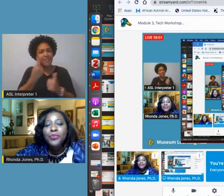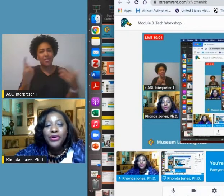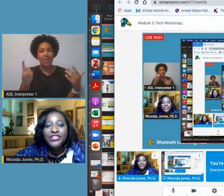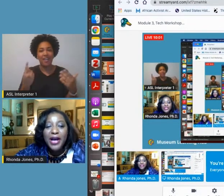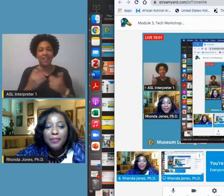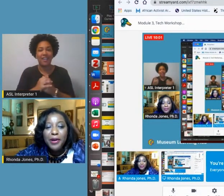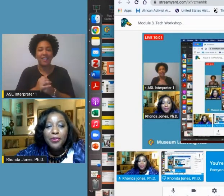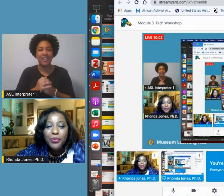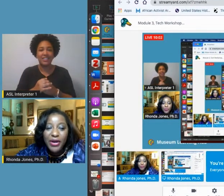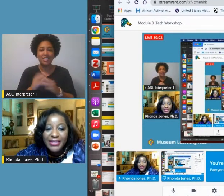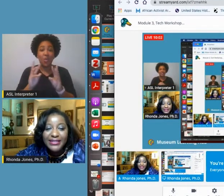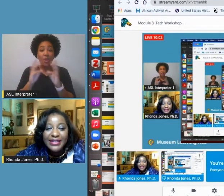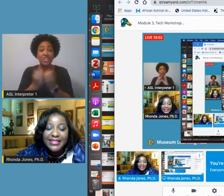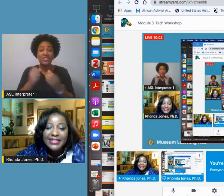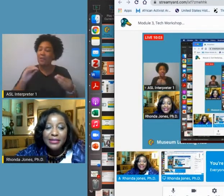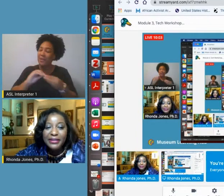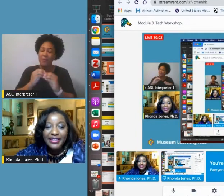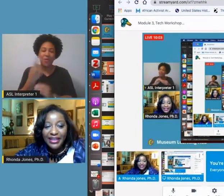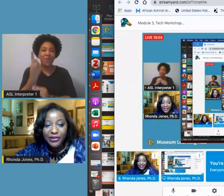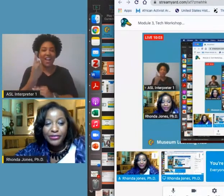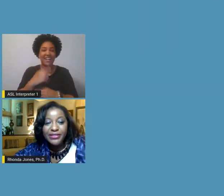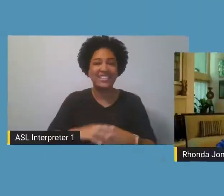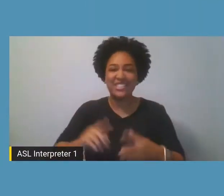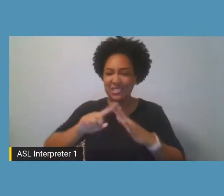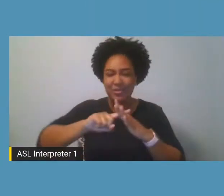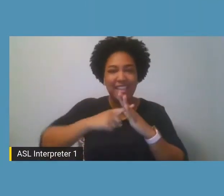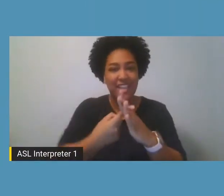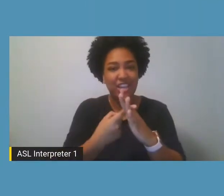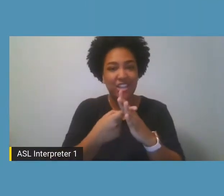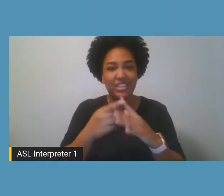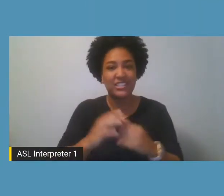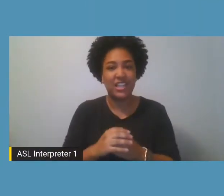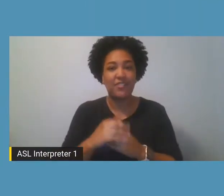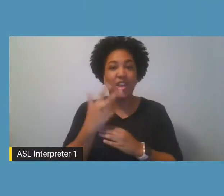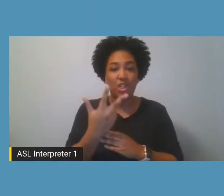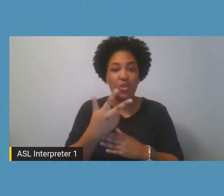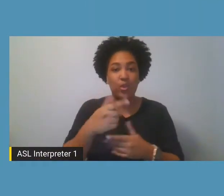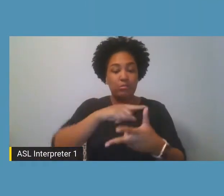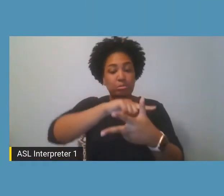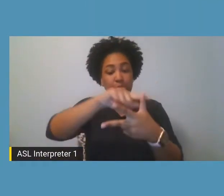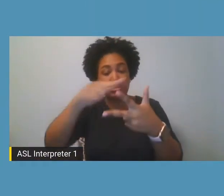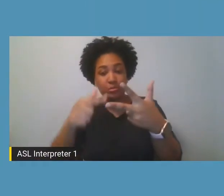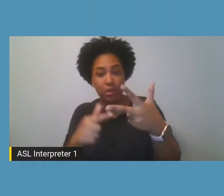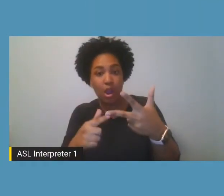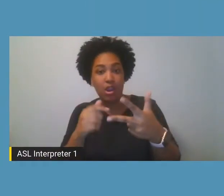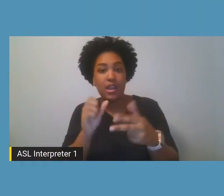workshop number one this is the beginners of a three-part session on digitizing history